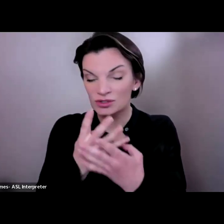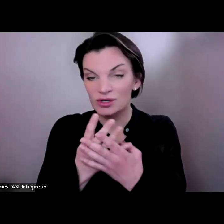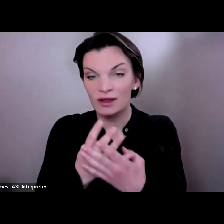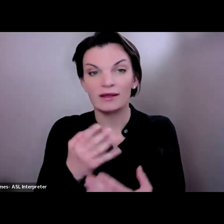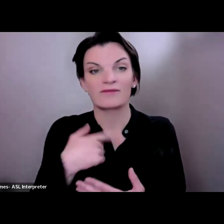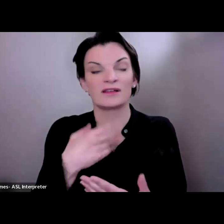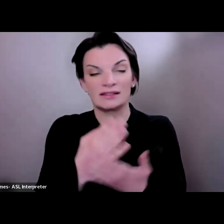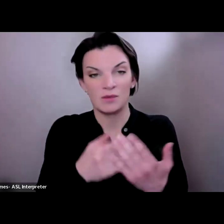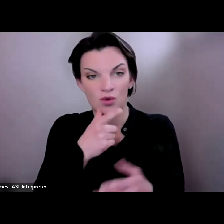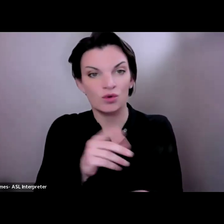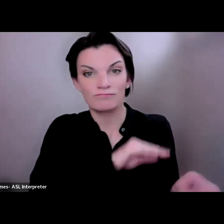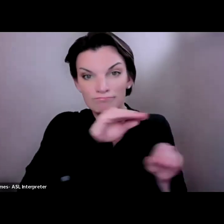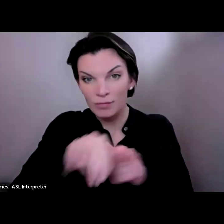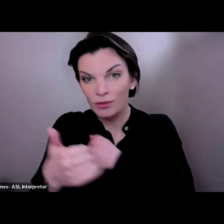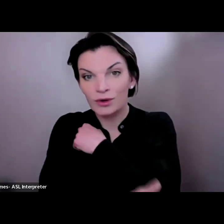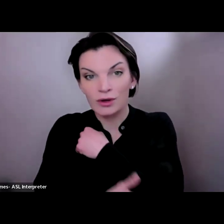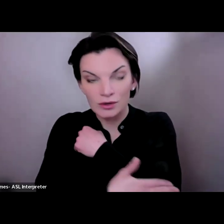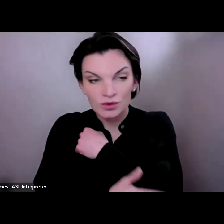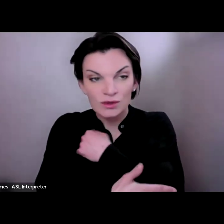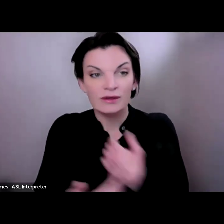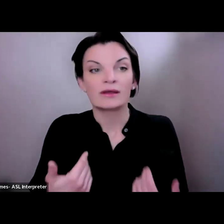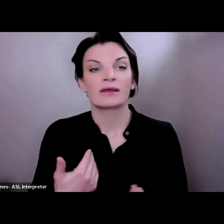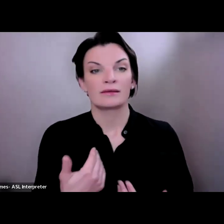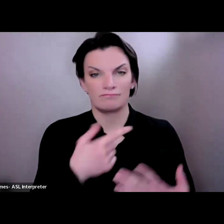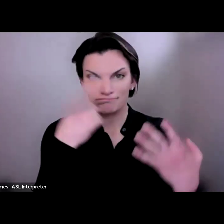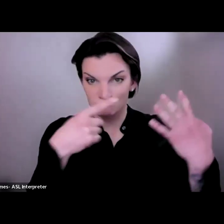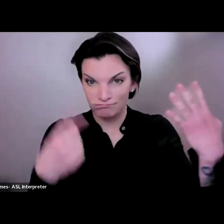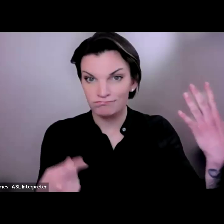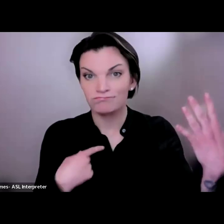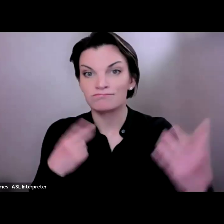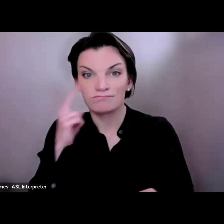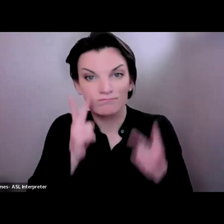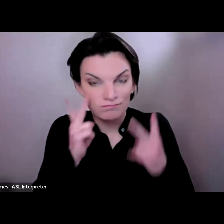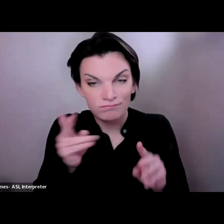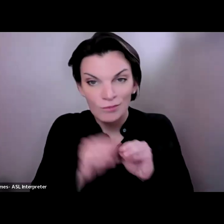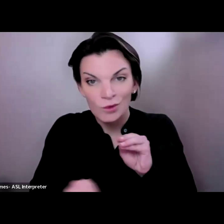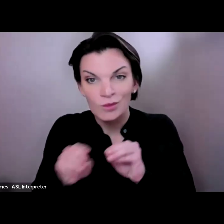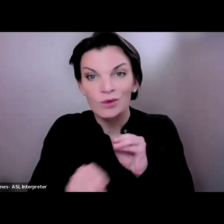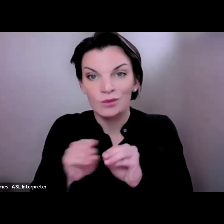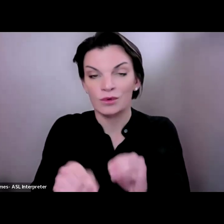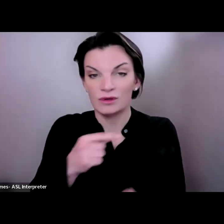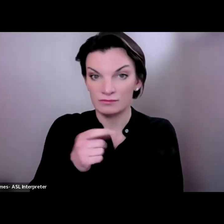who are being bussed up to us. And our motto often is we will do anything with someone, we don't